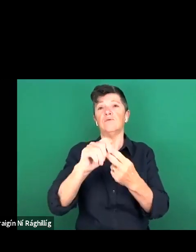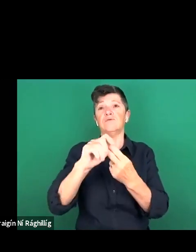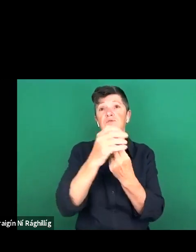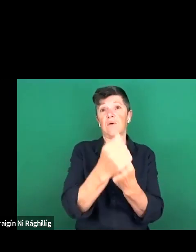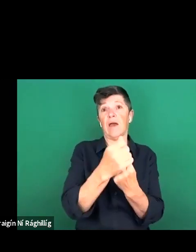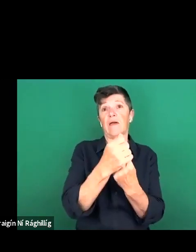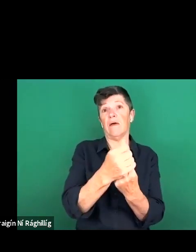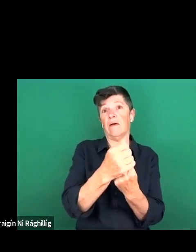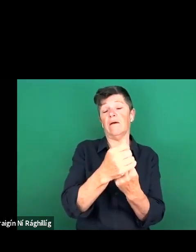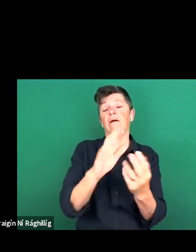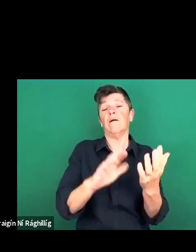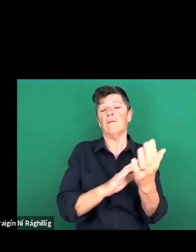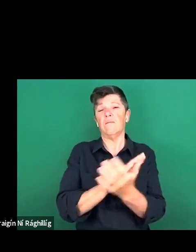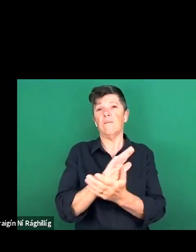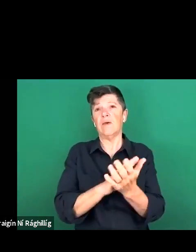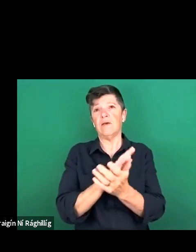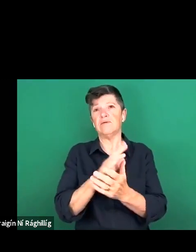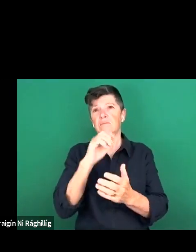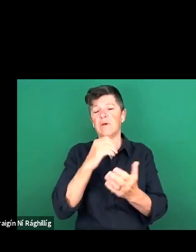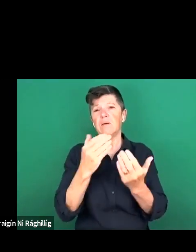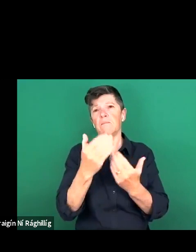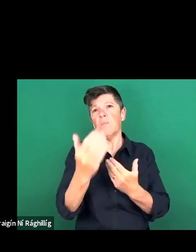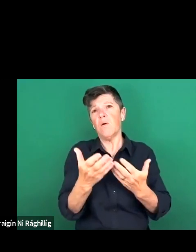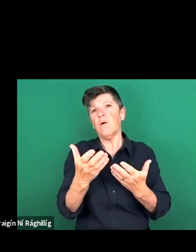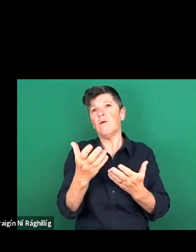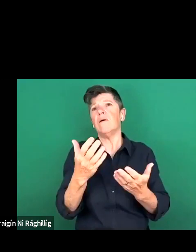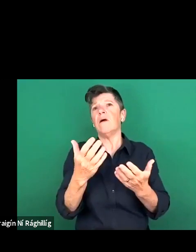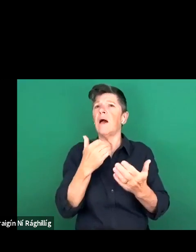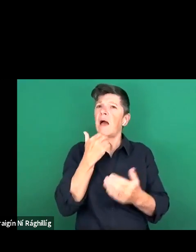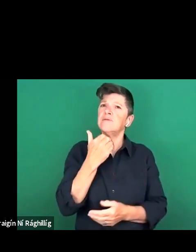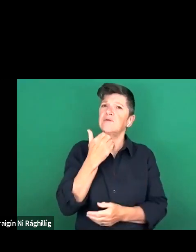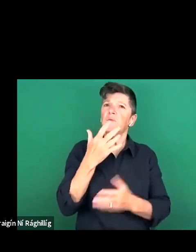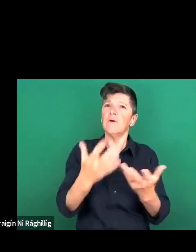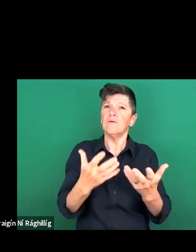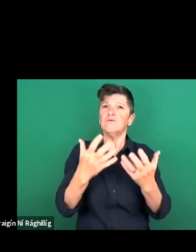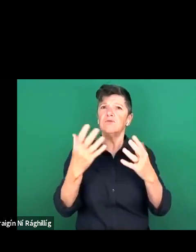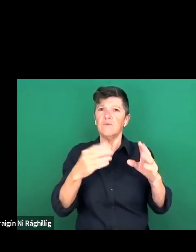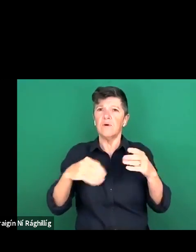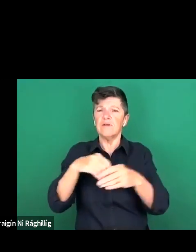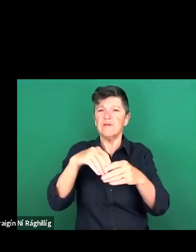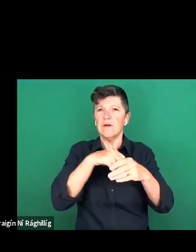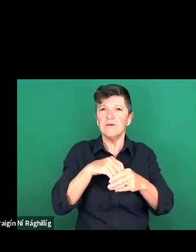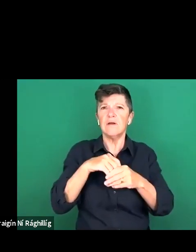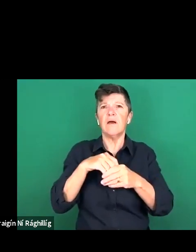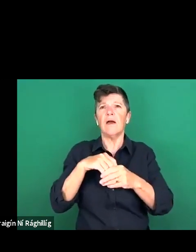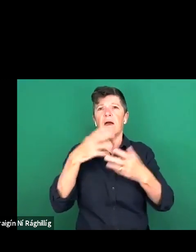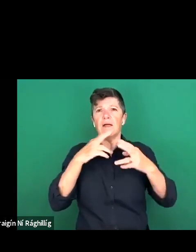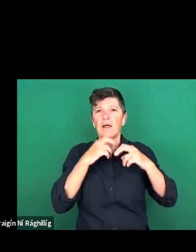the modern world is the colonial global world.